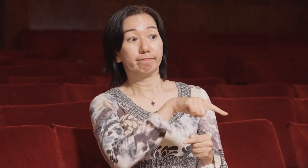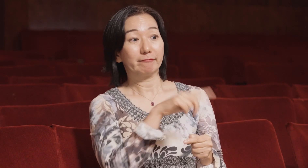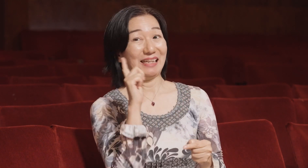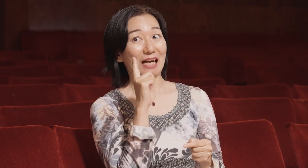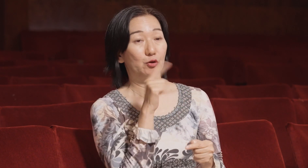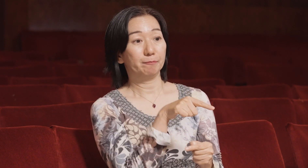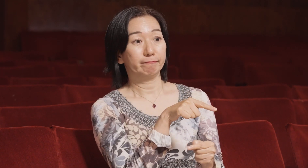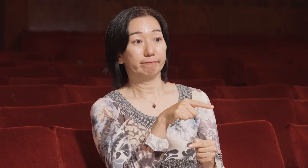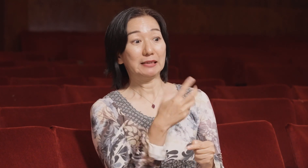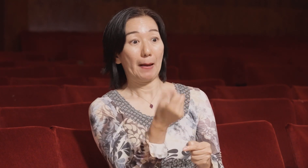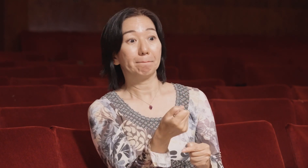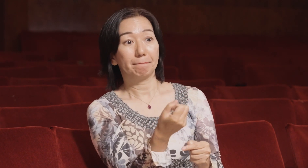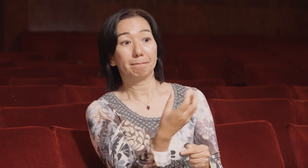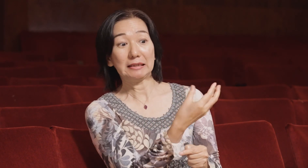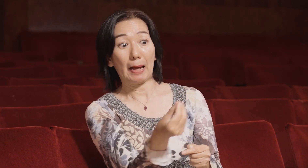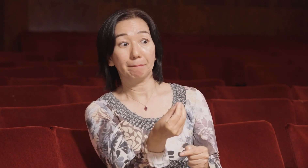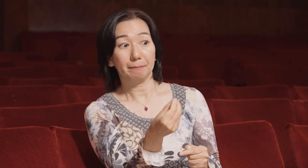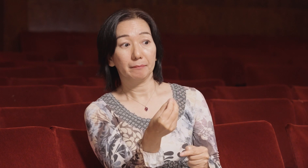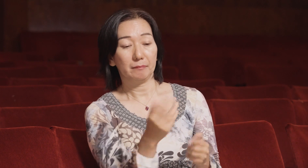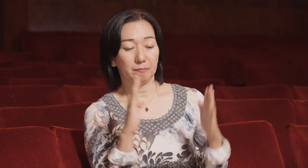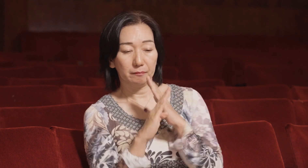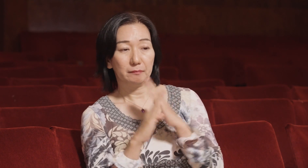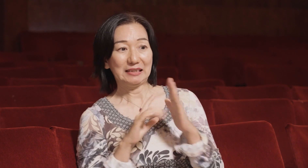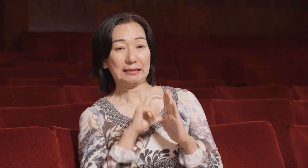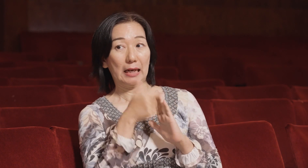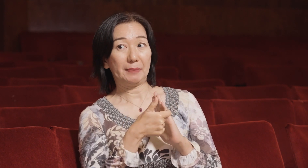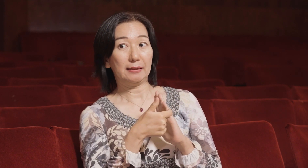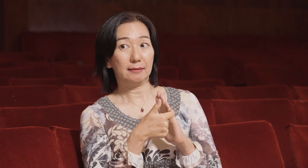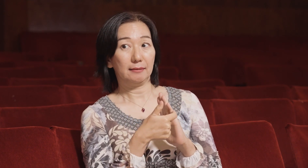With the team of people I'm working with, which are mostly hearing people actually,